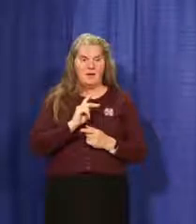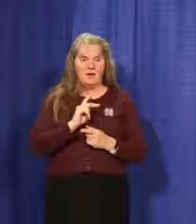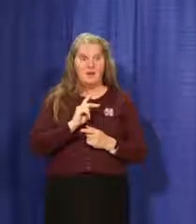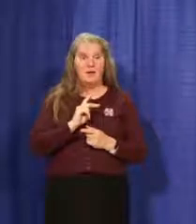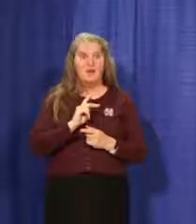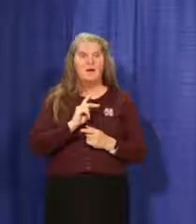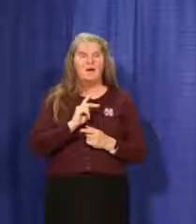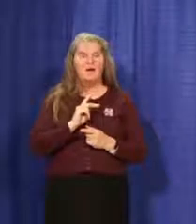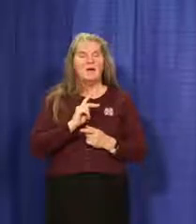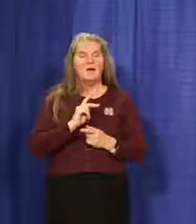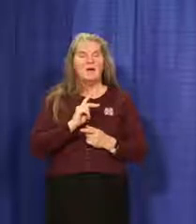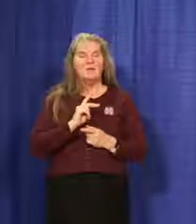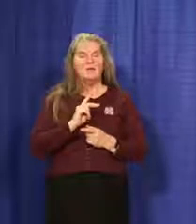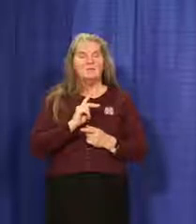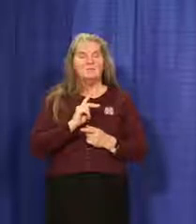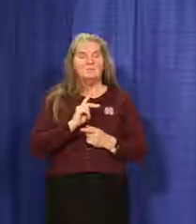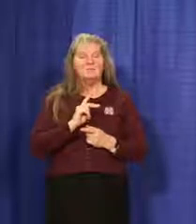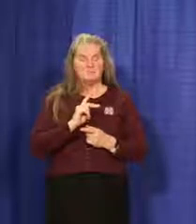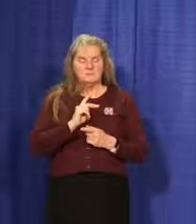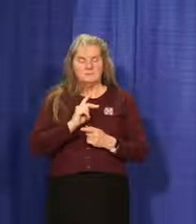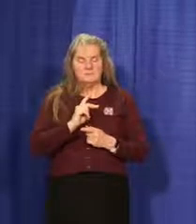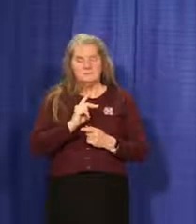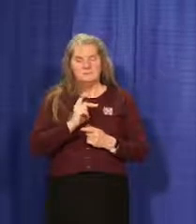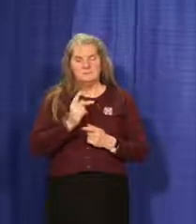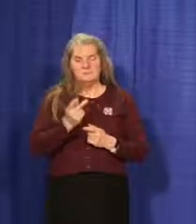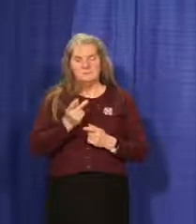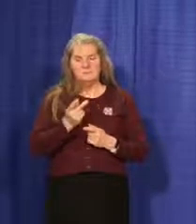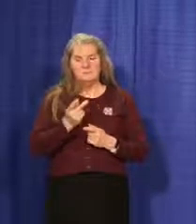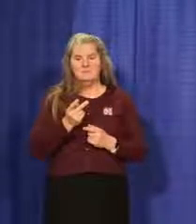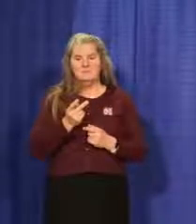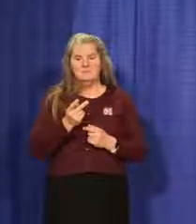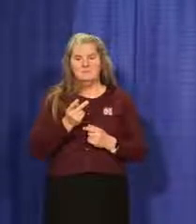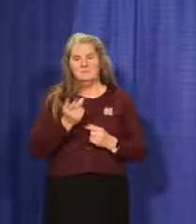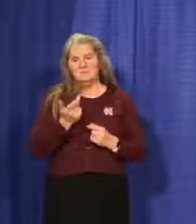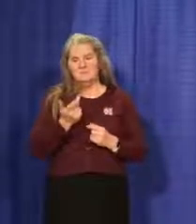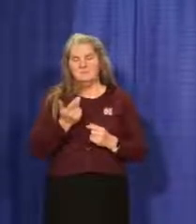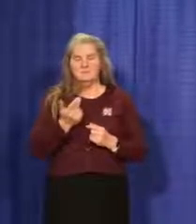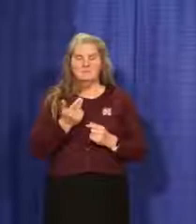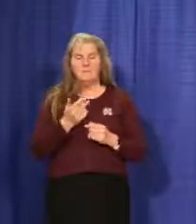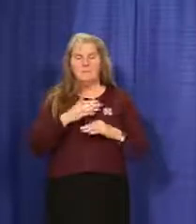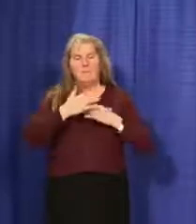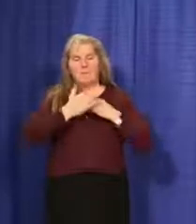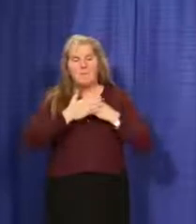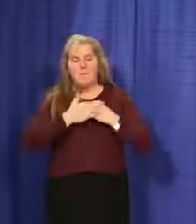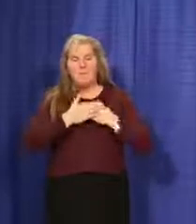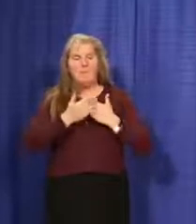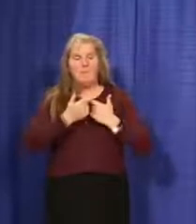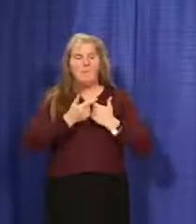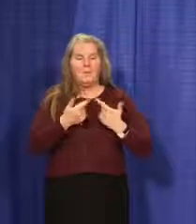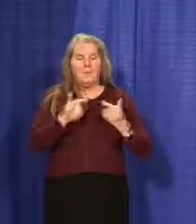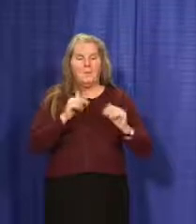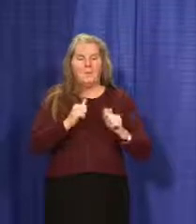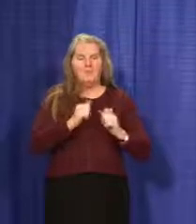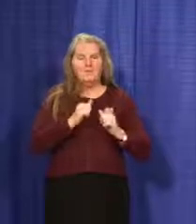within the bubble can do from a legal or a guidance point of view.